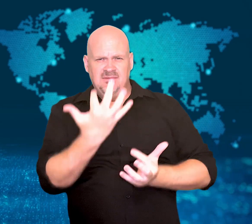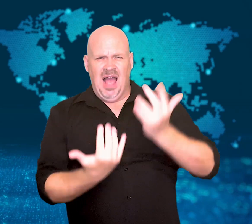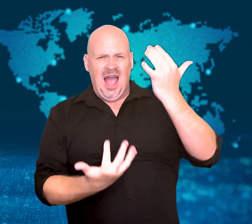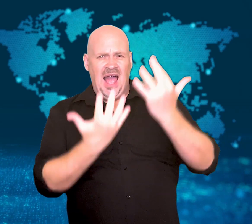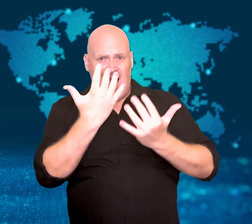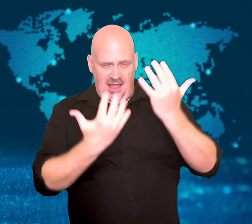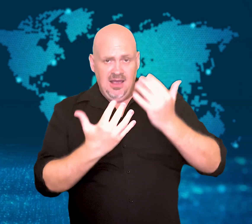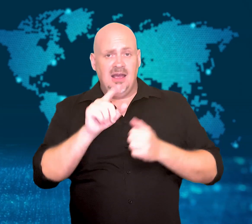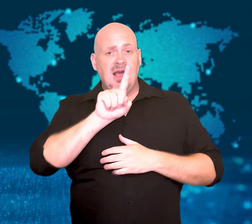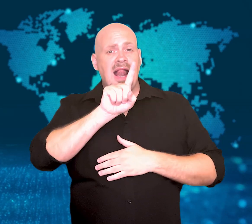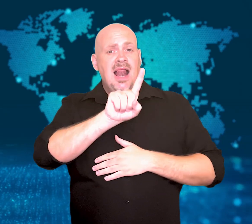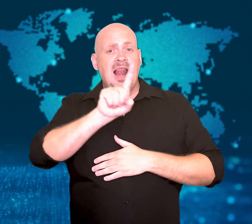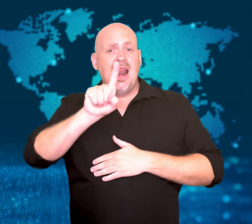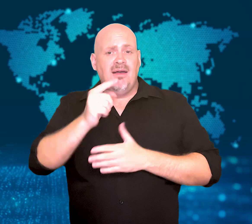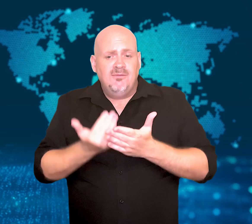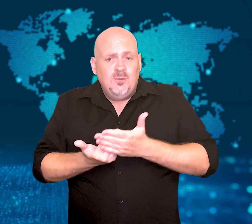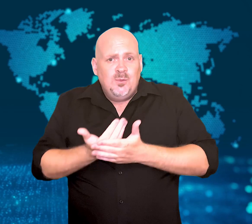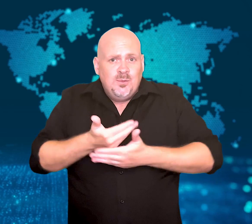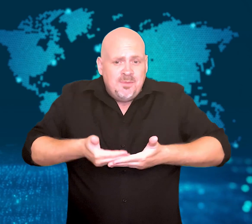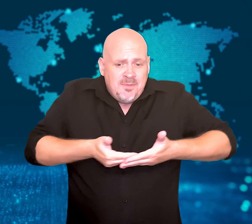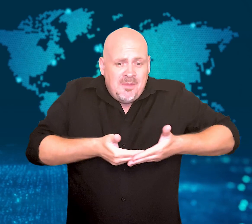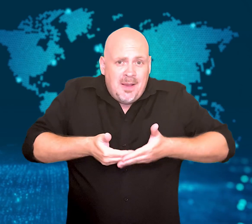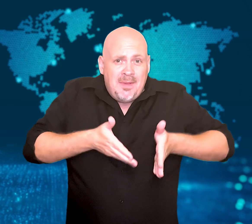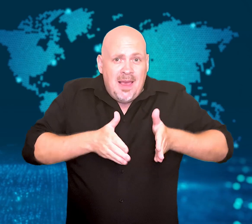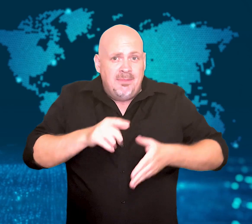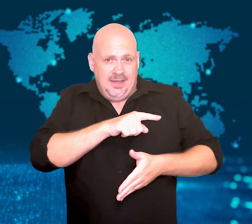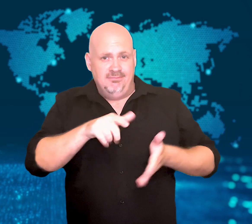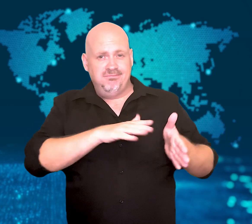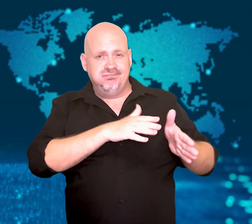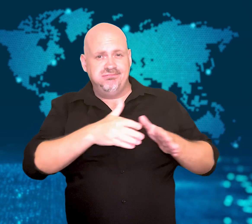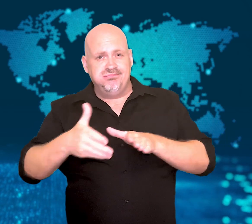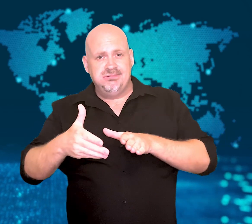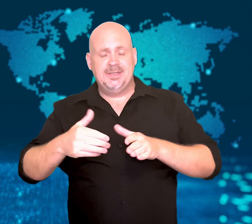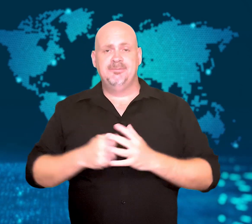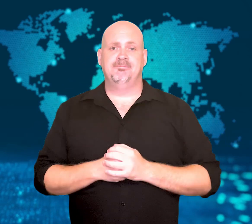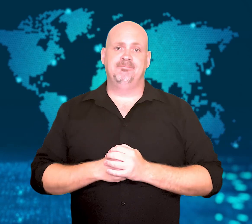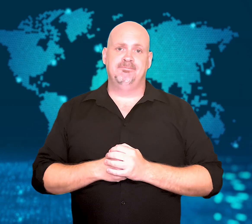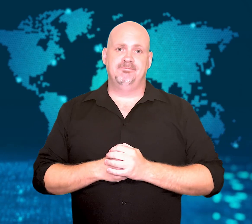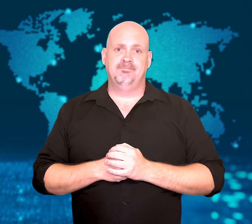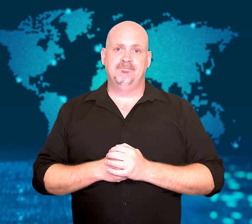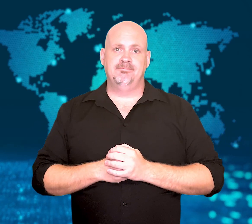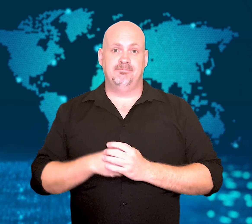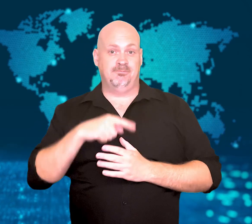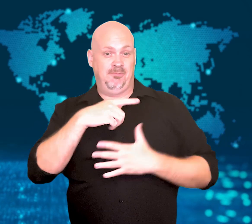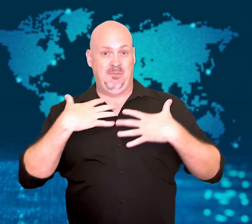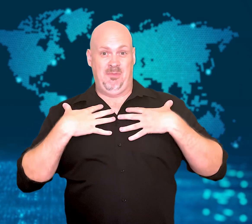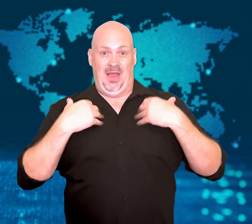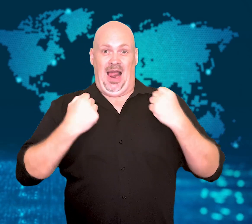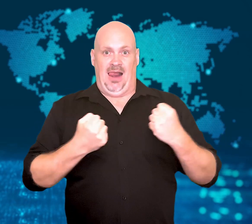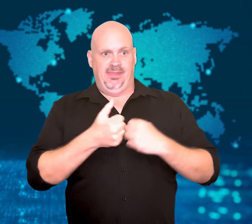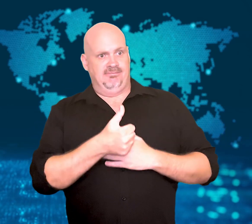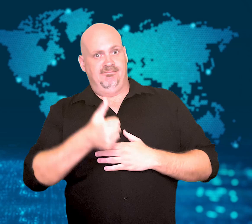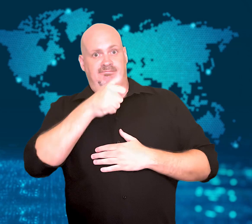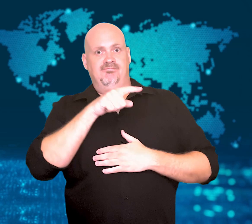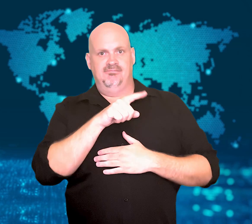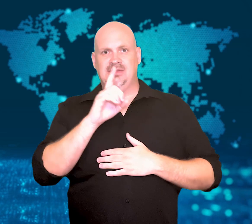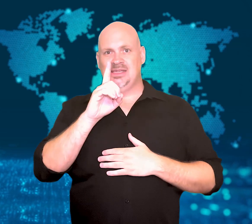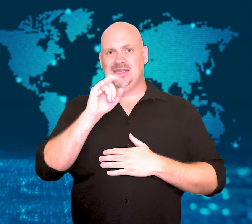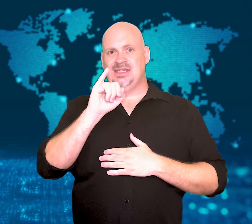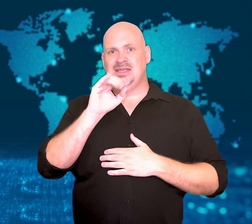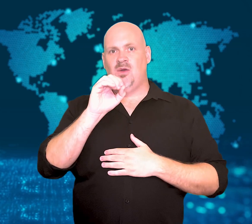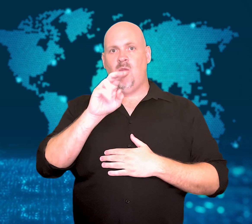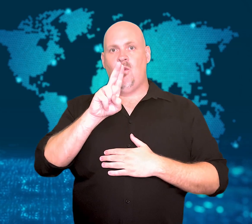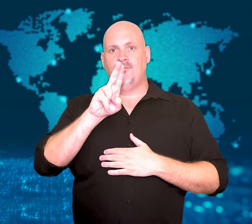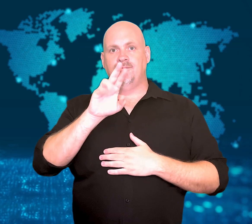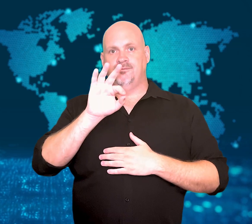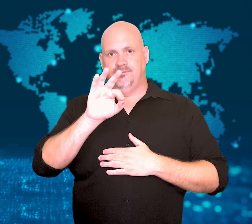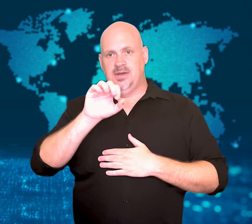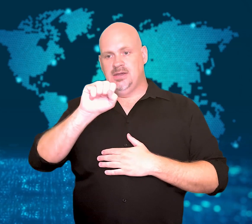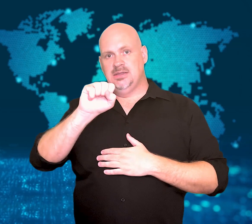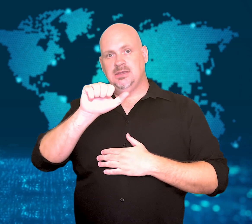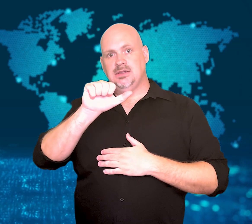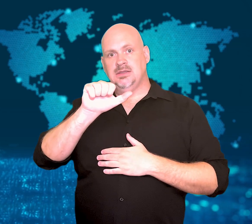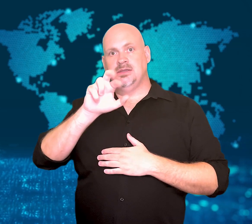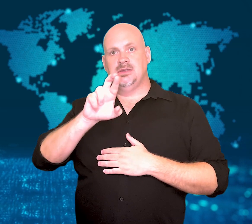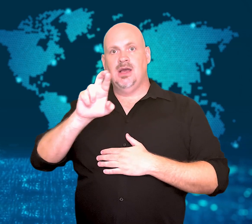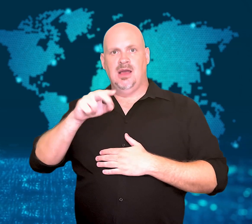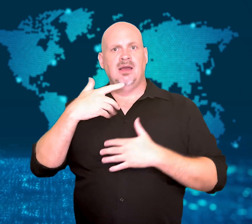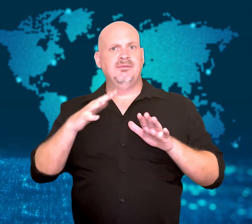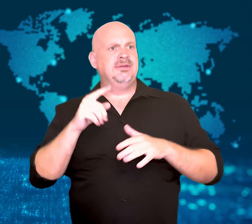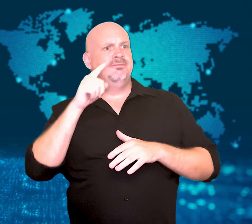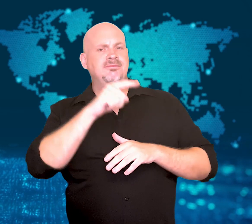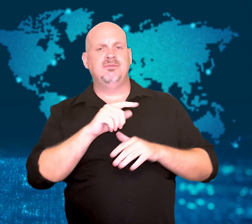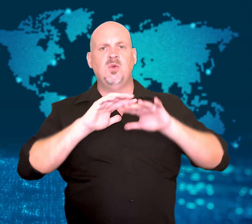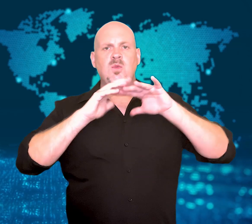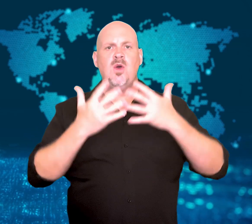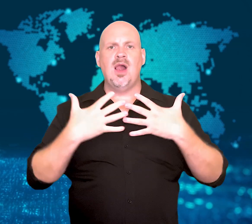Senegal's health minister, Diouf Sarr, came home early from